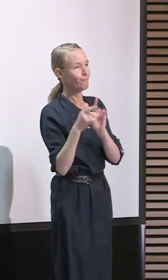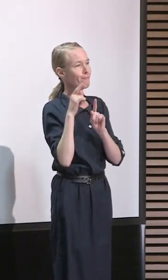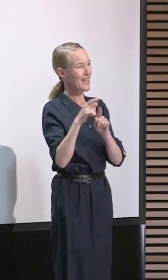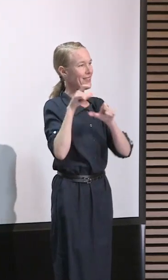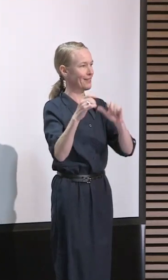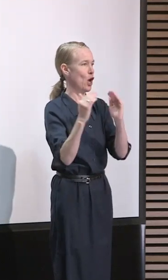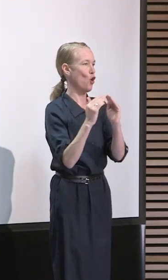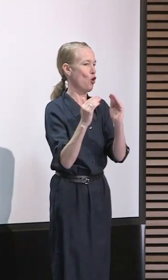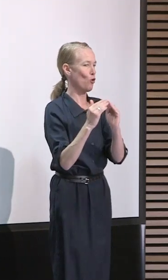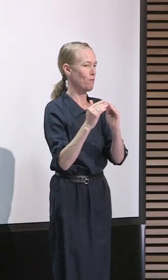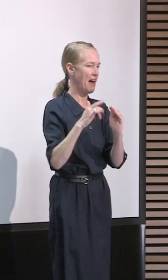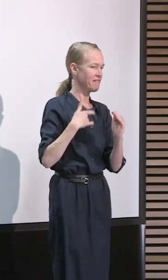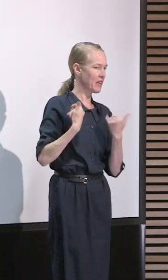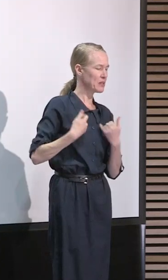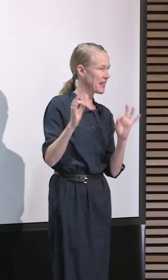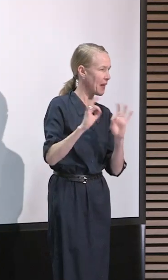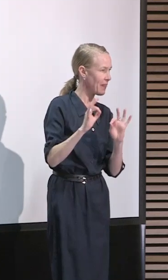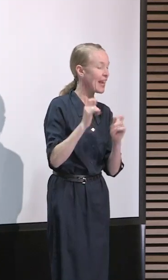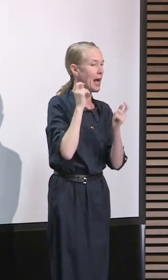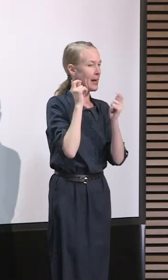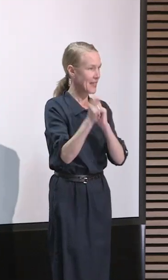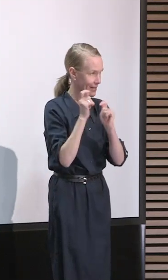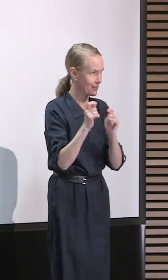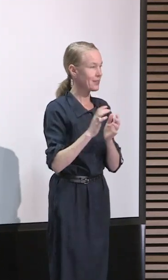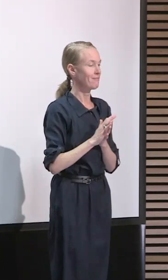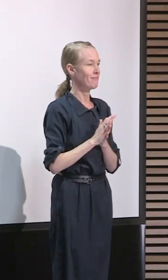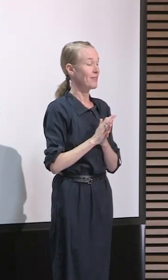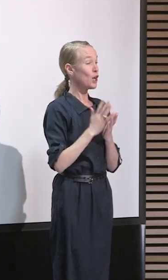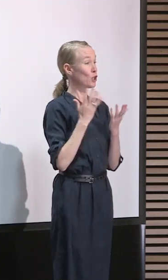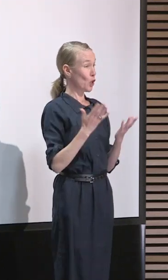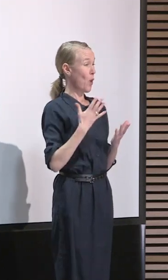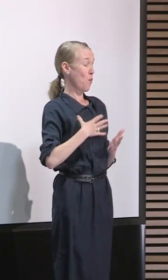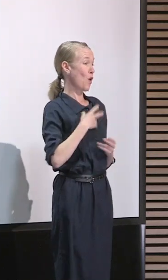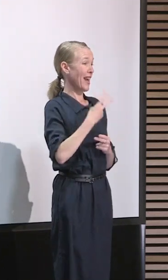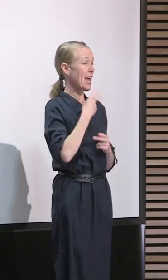contact of the person who travelled to Belgium and